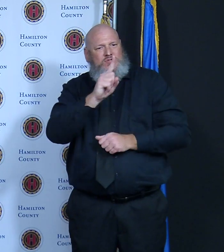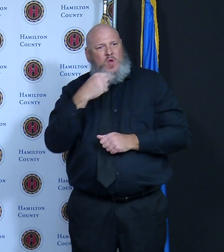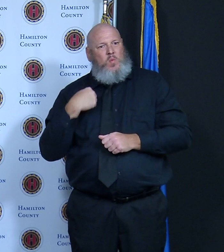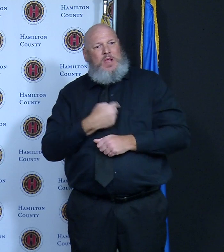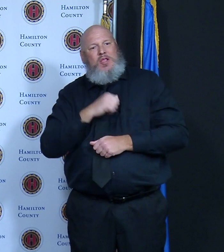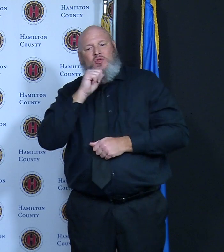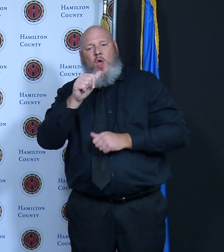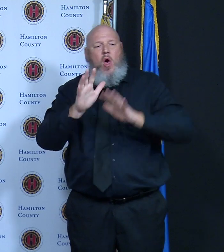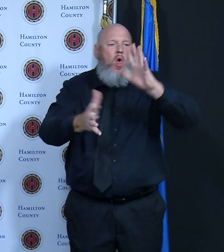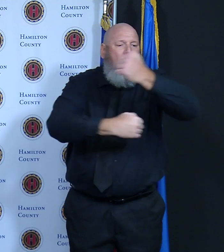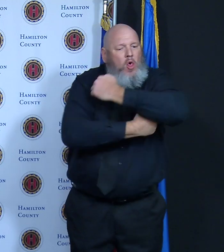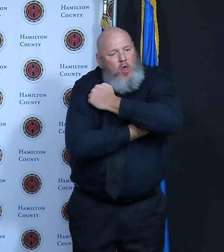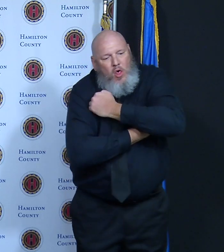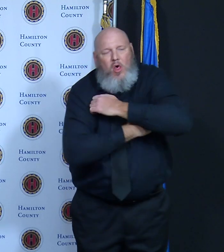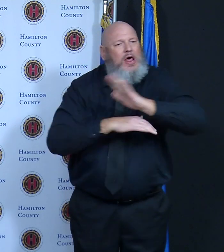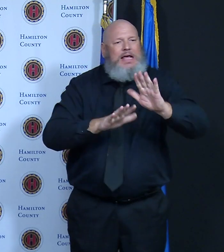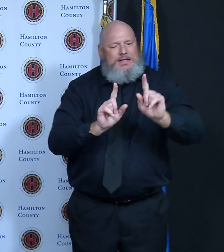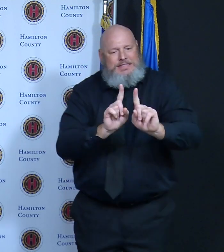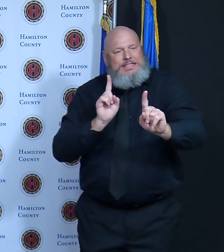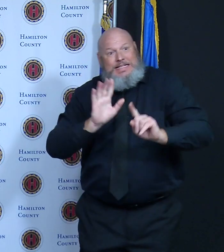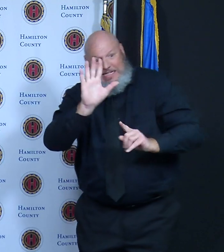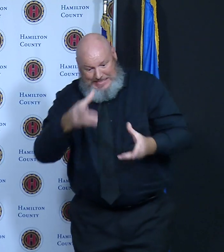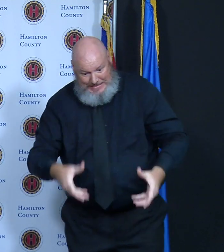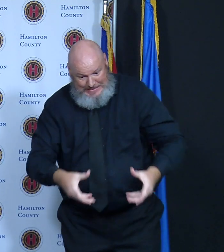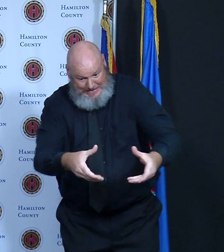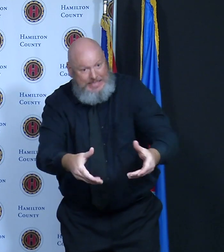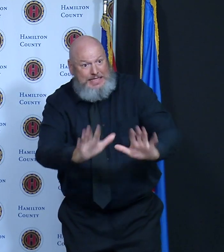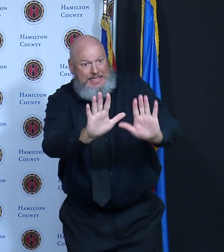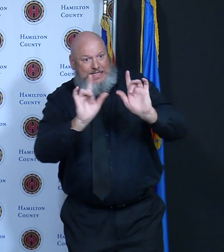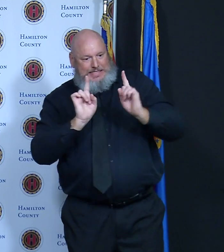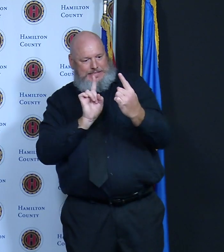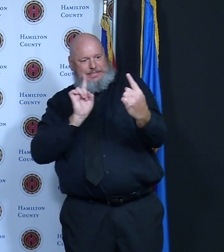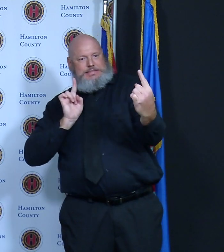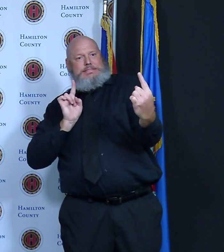people can plug in to that response so with that Bridget I think we're ready